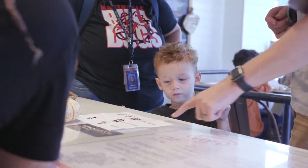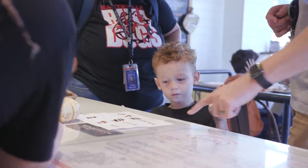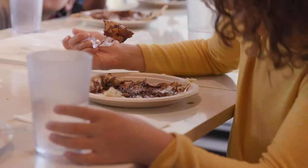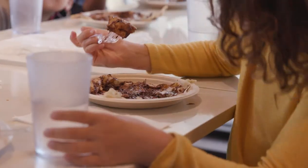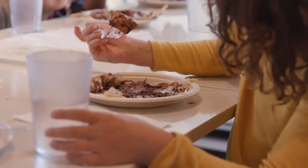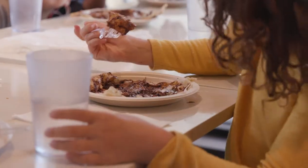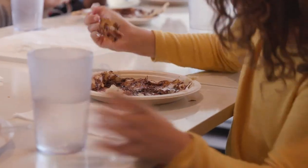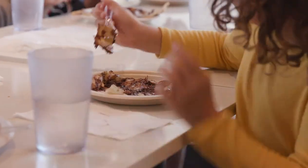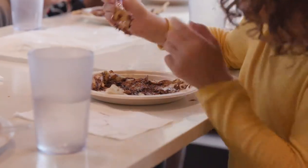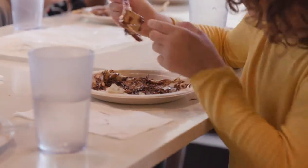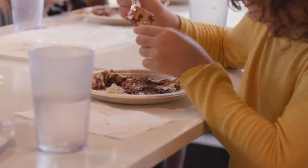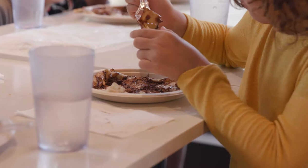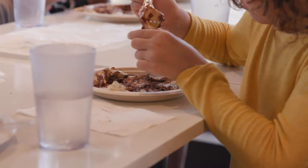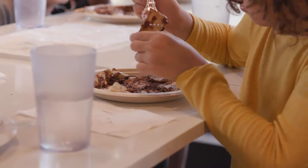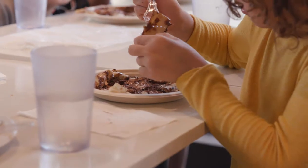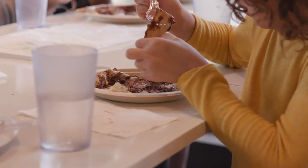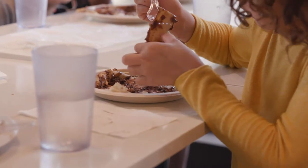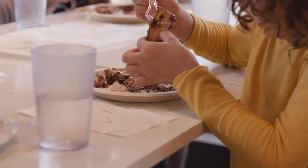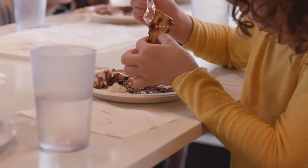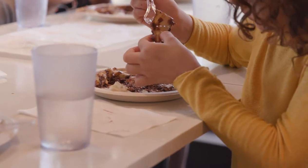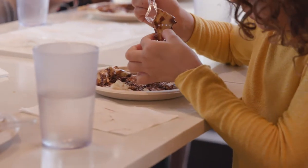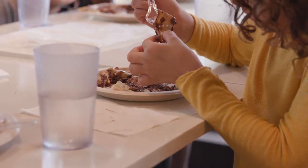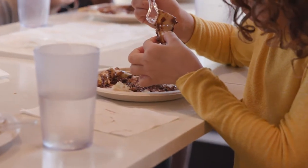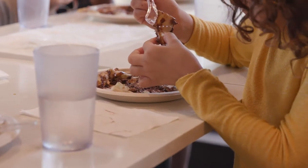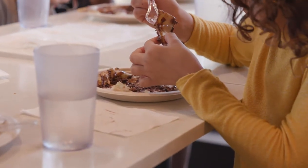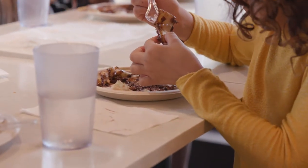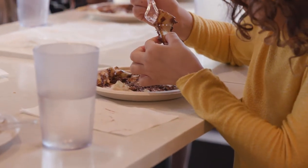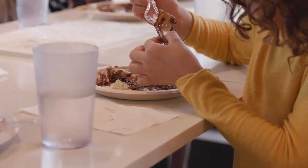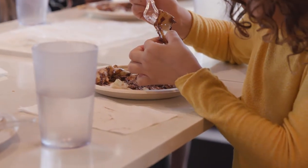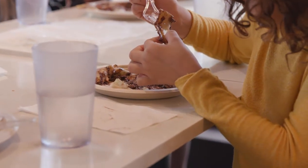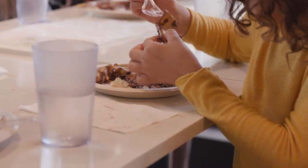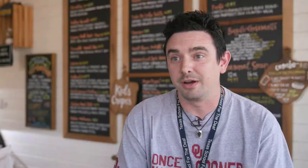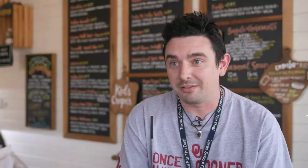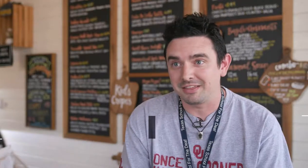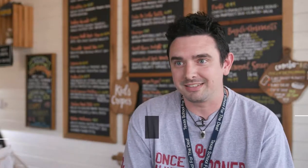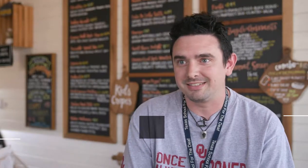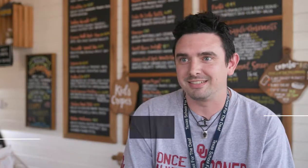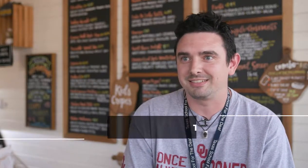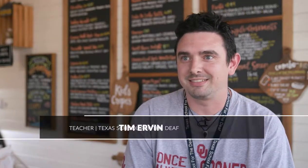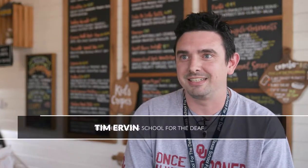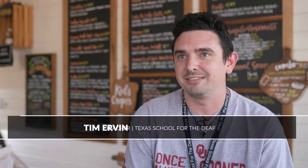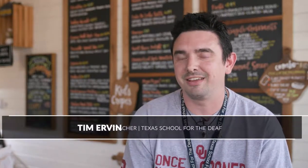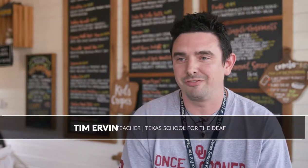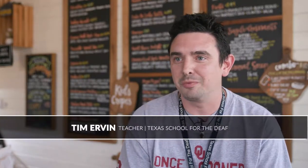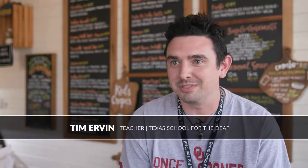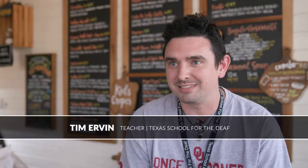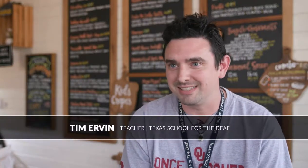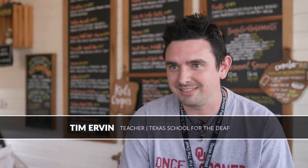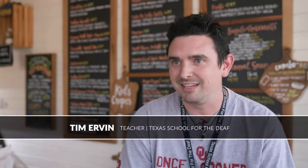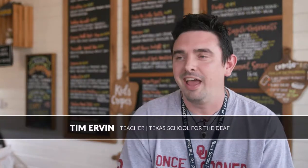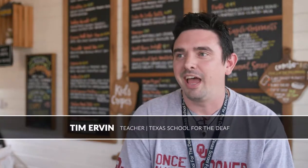but to see role models in action. It's definitely a rare thing to see a deaf-owned business.